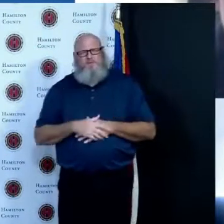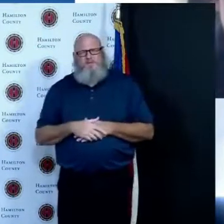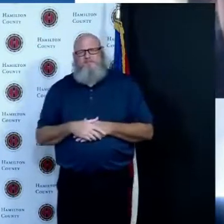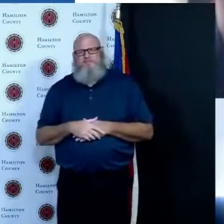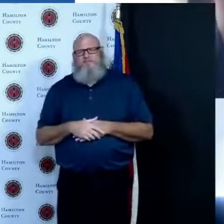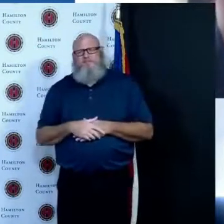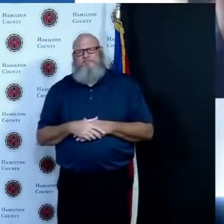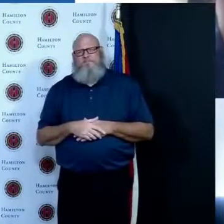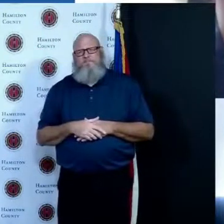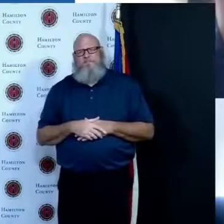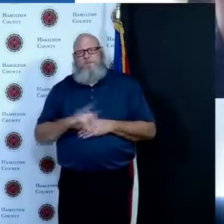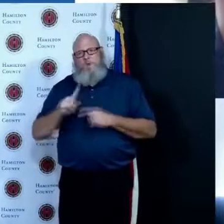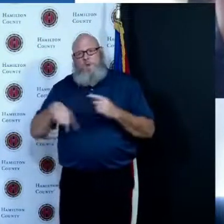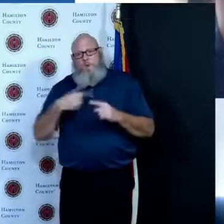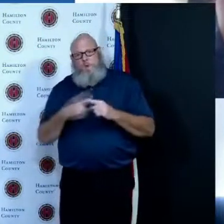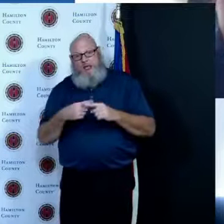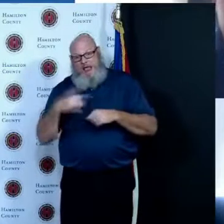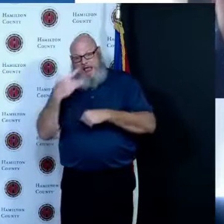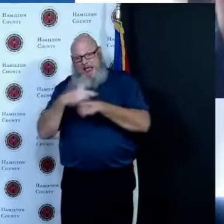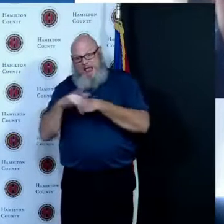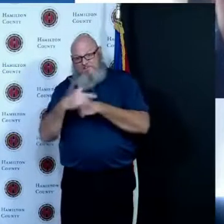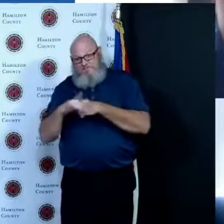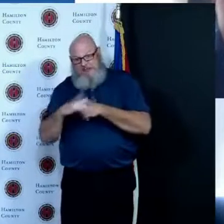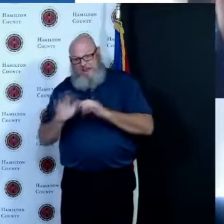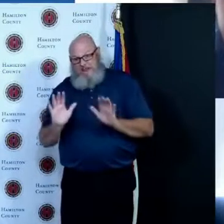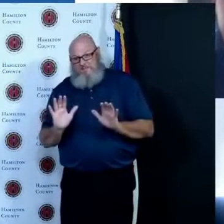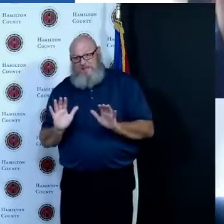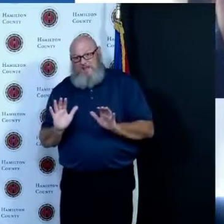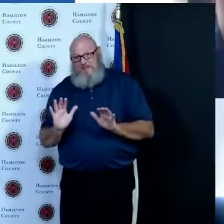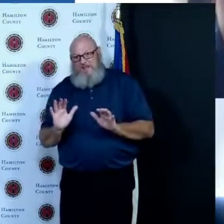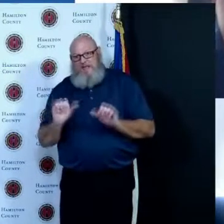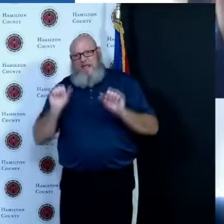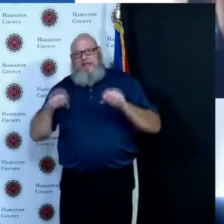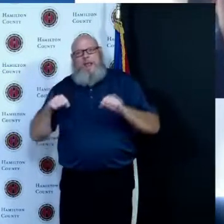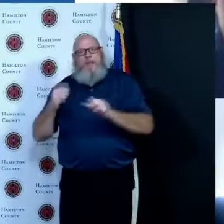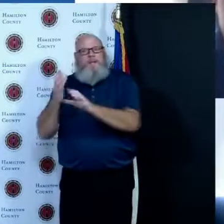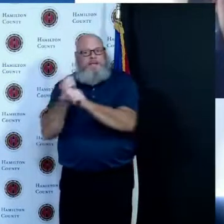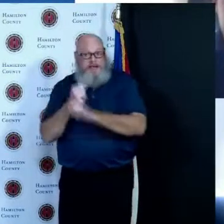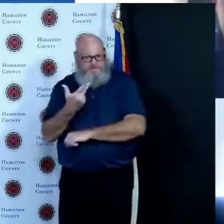that with the limited doses that does not mean they're going to necessarily get the vaccine they